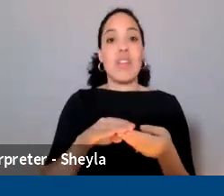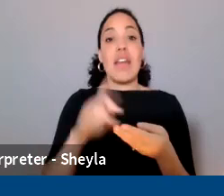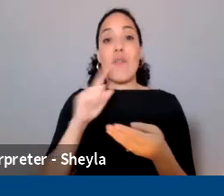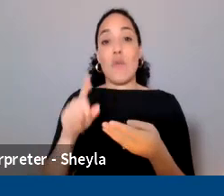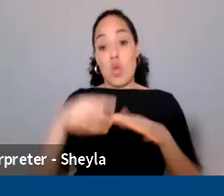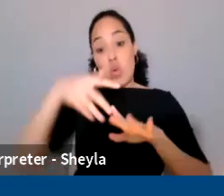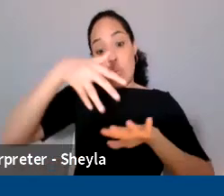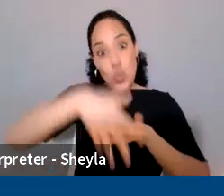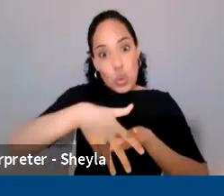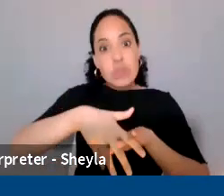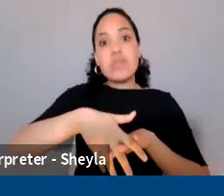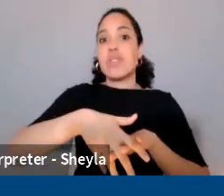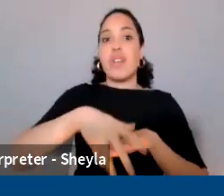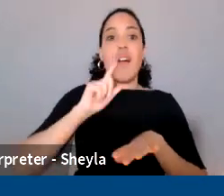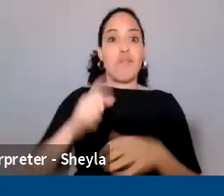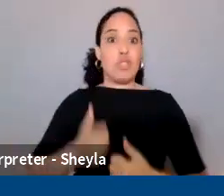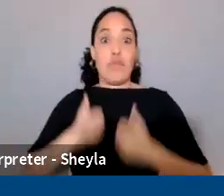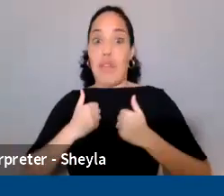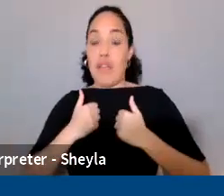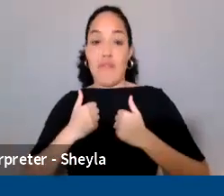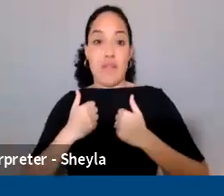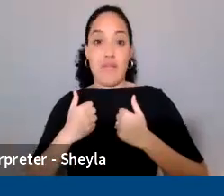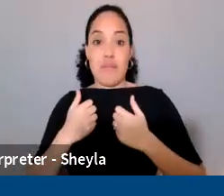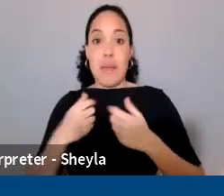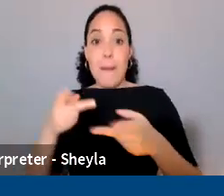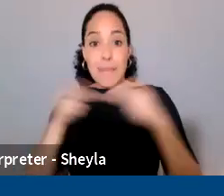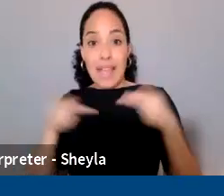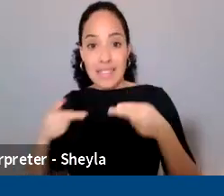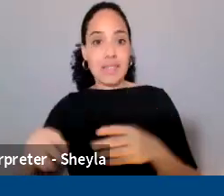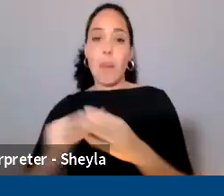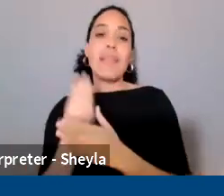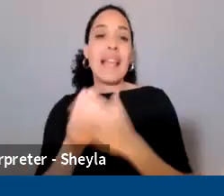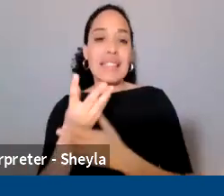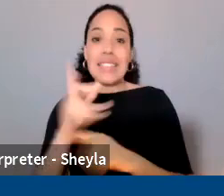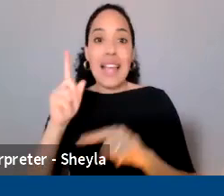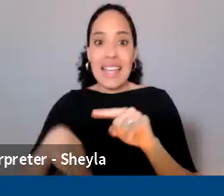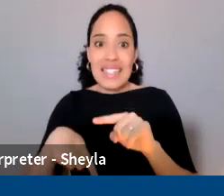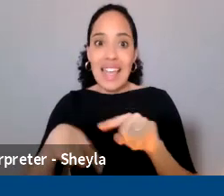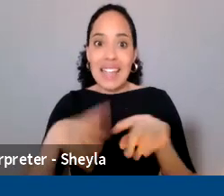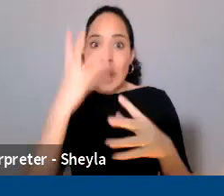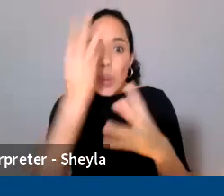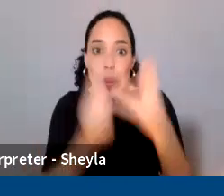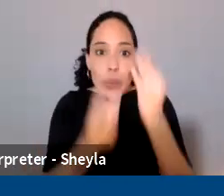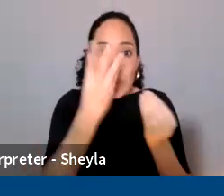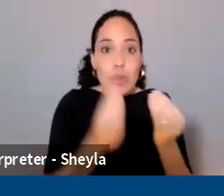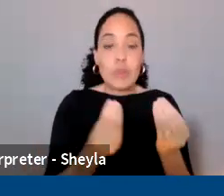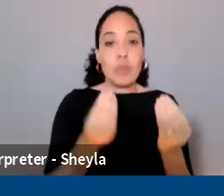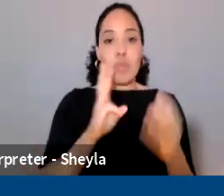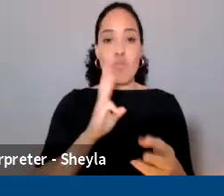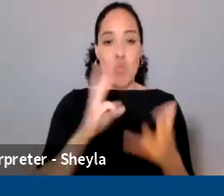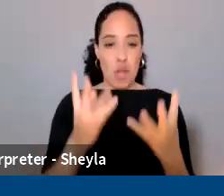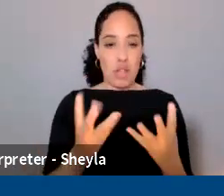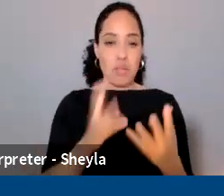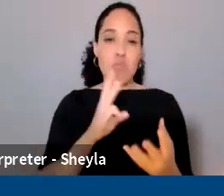nutshell this waxy coating that is caused by the wildfire increases the the water on the surface